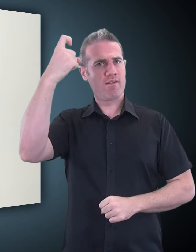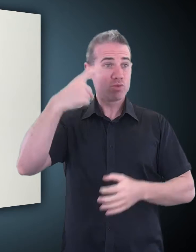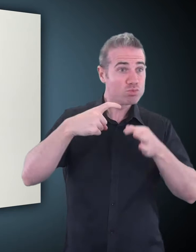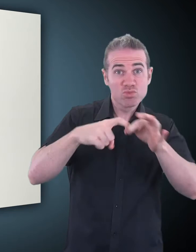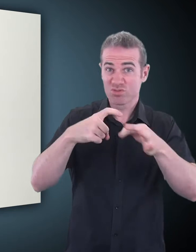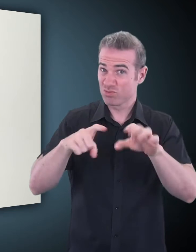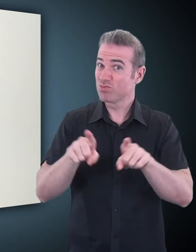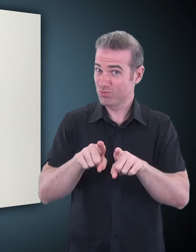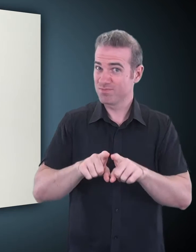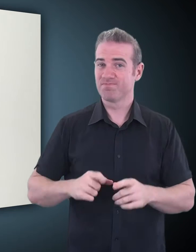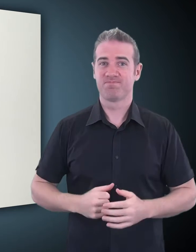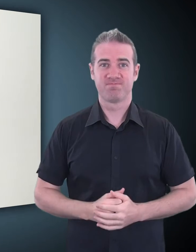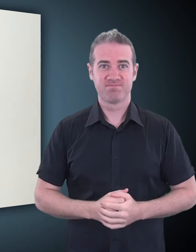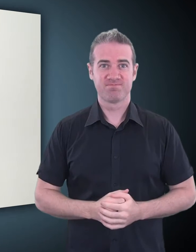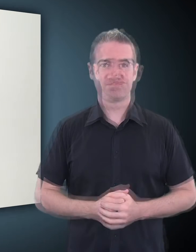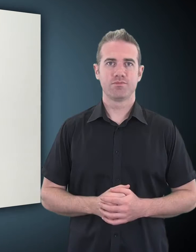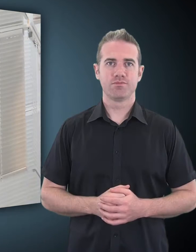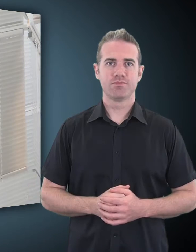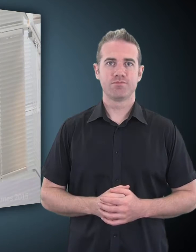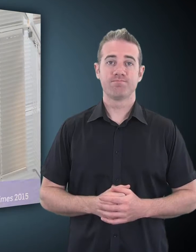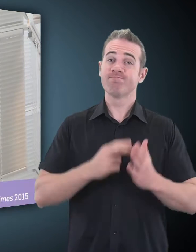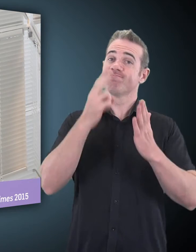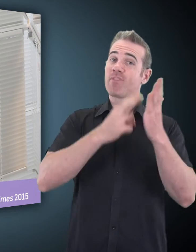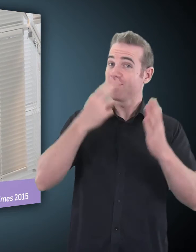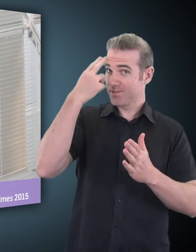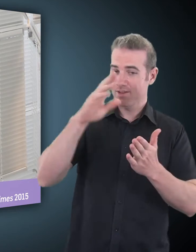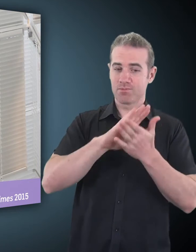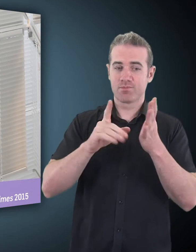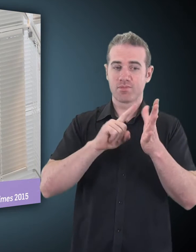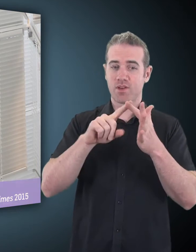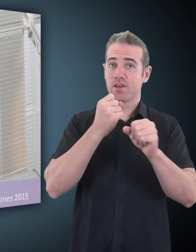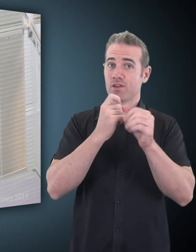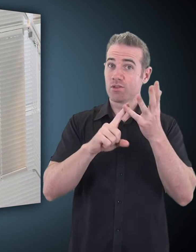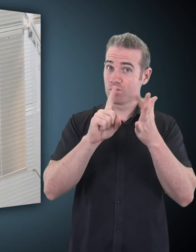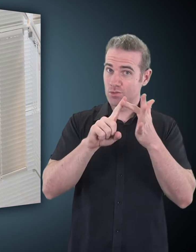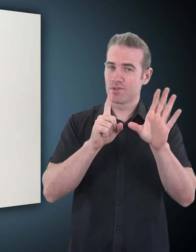questions that they draw from these ideas. Korean artist Haegue Yang uses blinds -